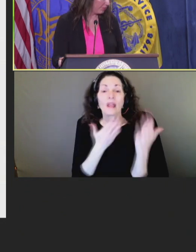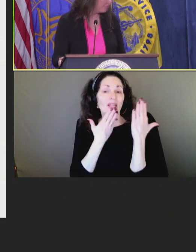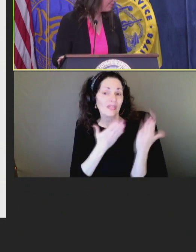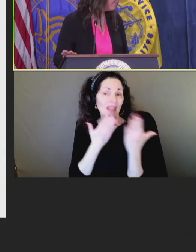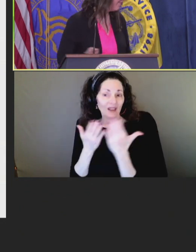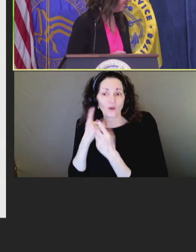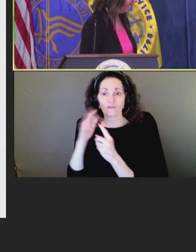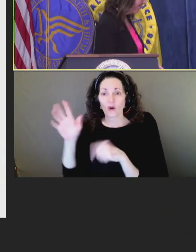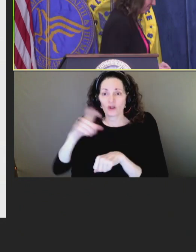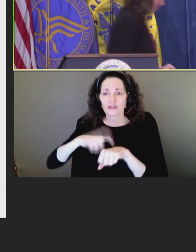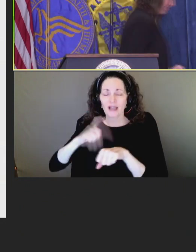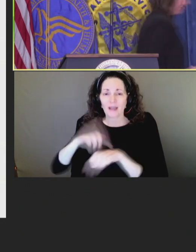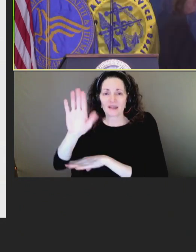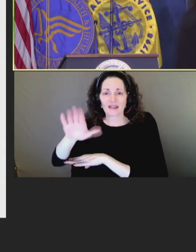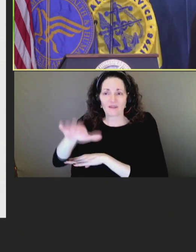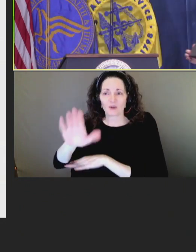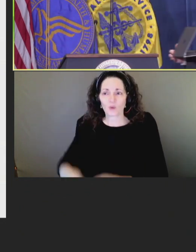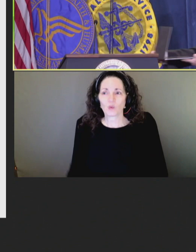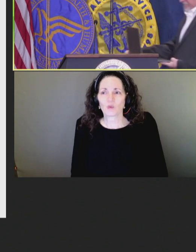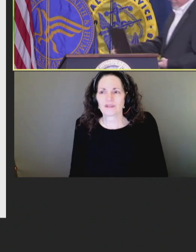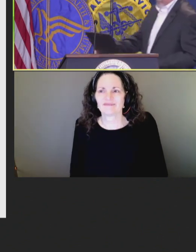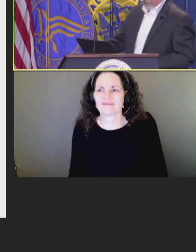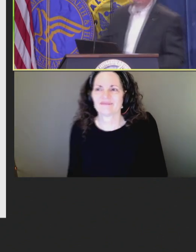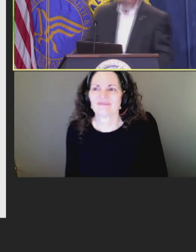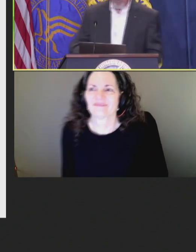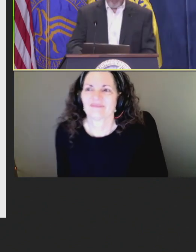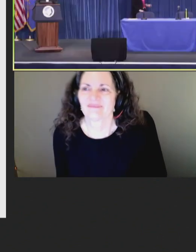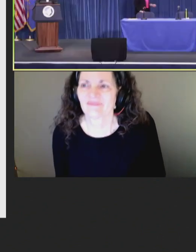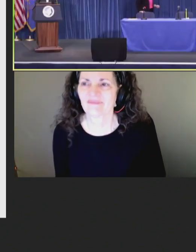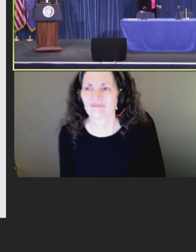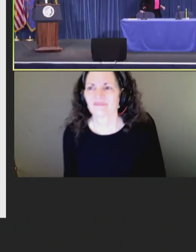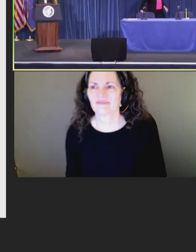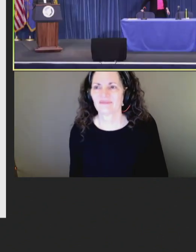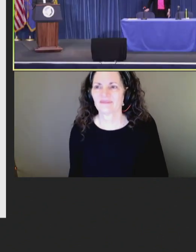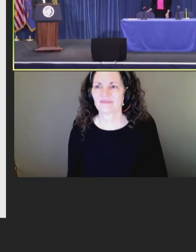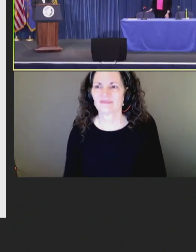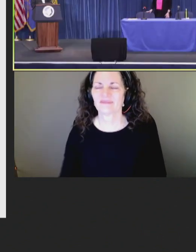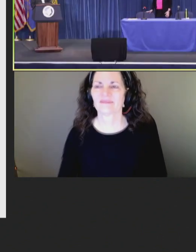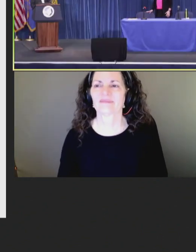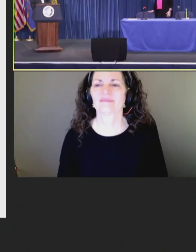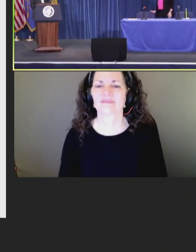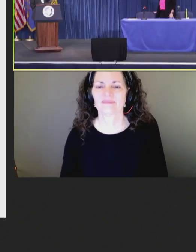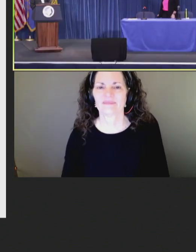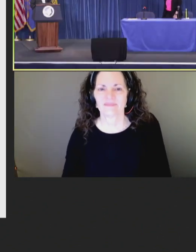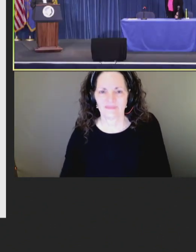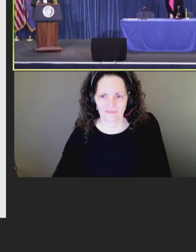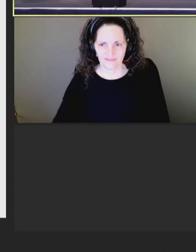Robert Hopkins: